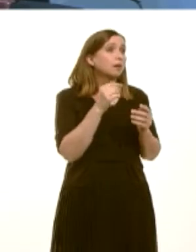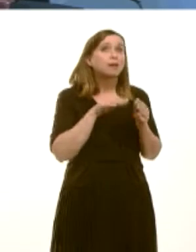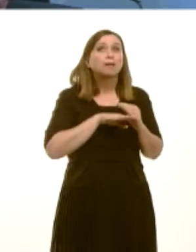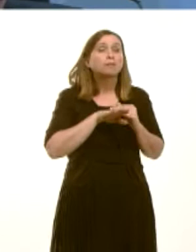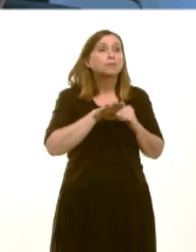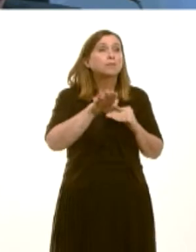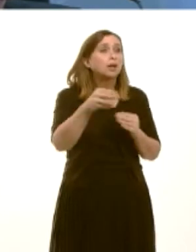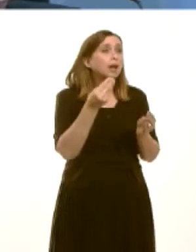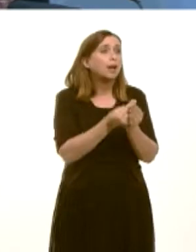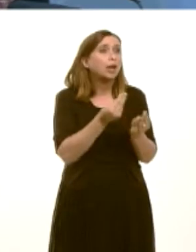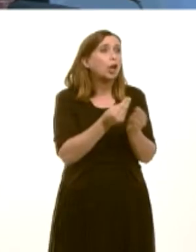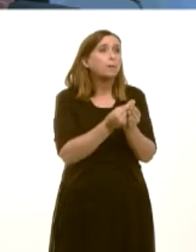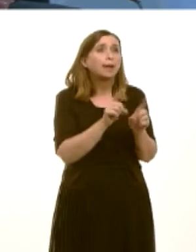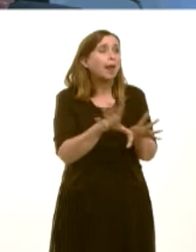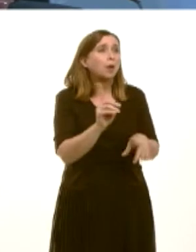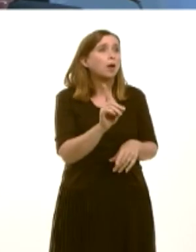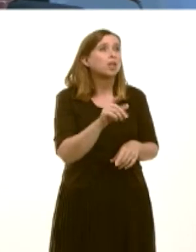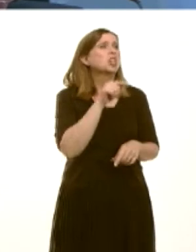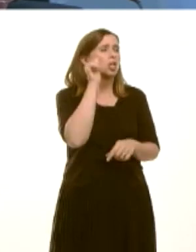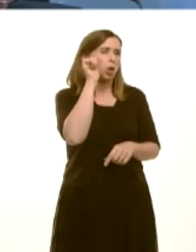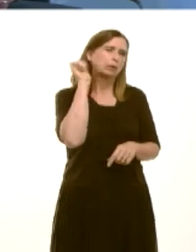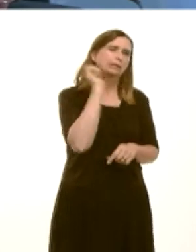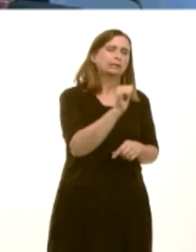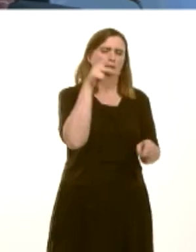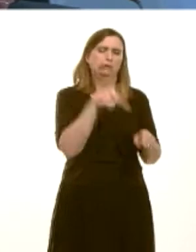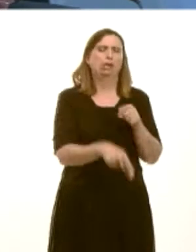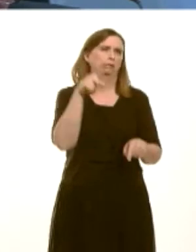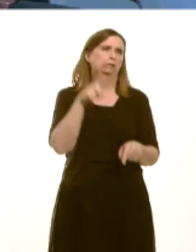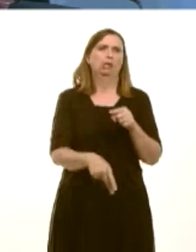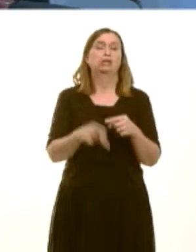this election. It would be slash and burn on the economy if Ed Balls and Ed Miliband